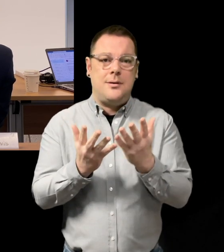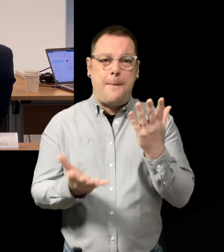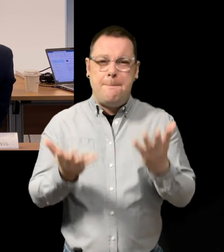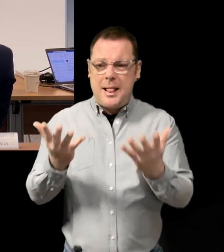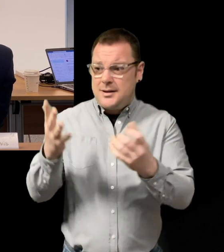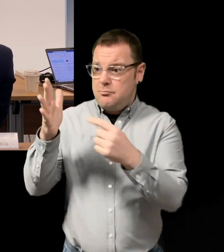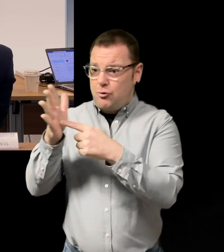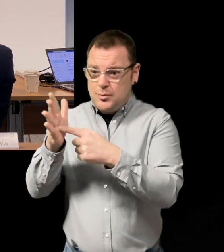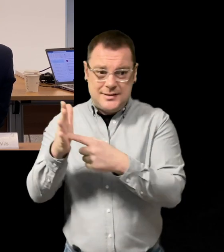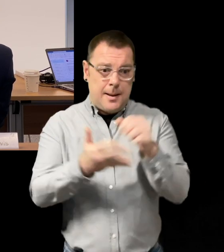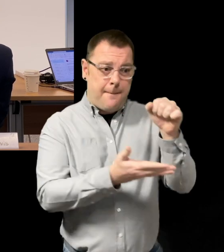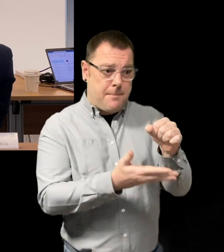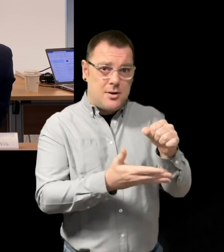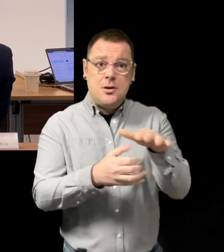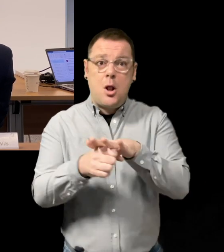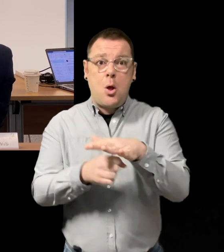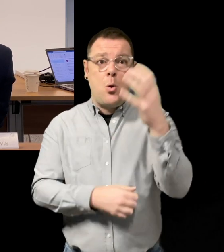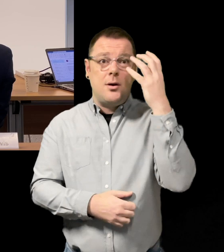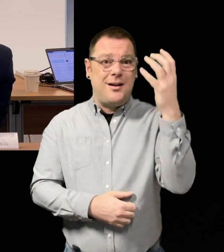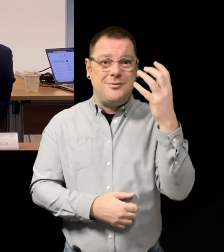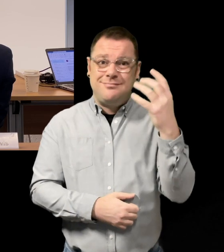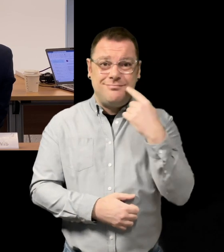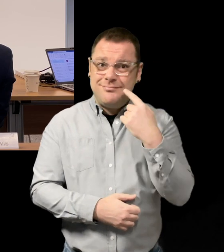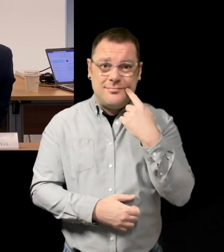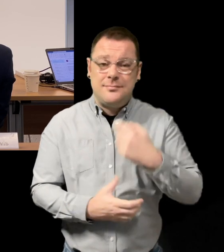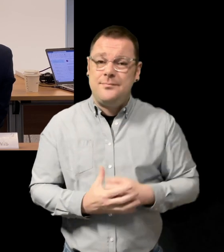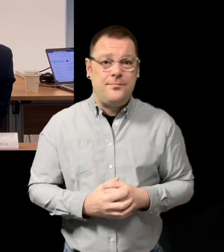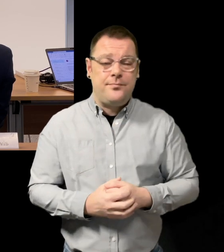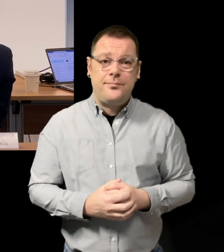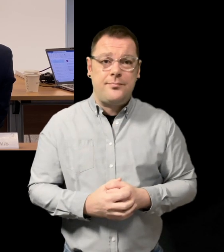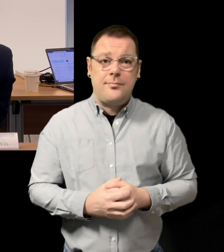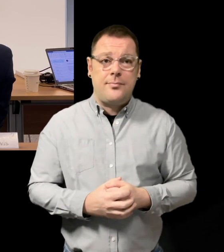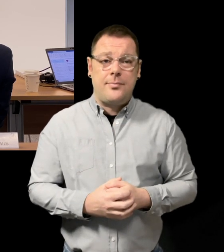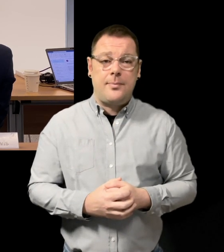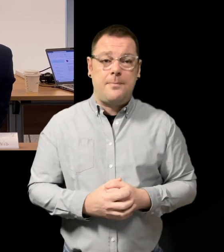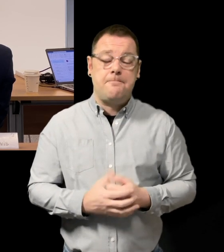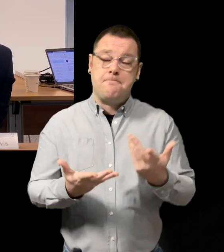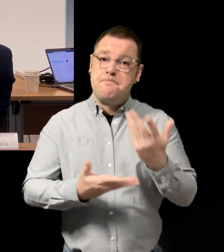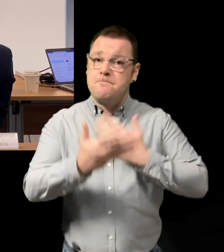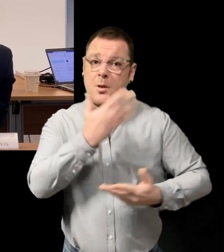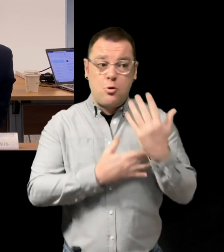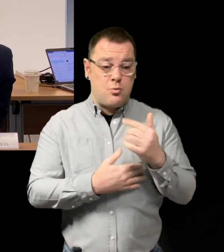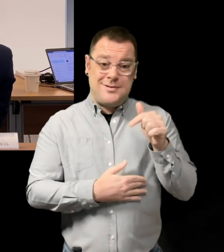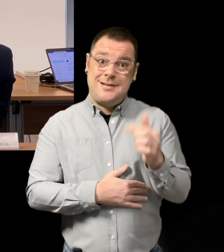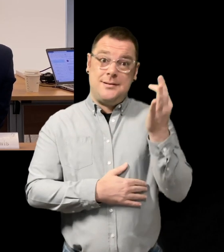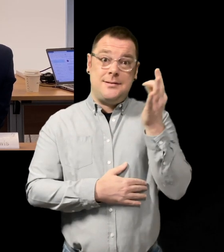Balancing priorities and budgets in local governments is no easy task. Historically, this council